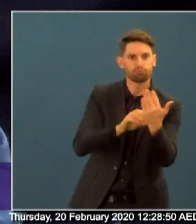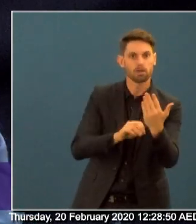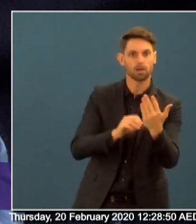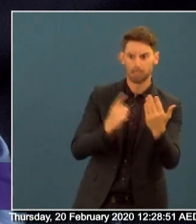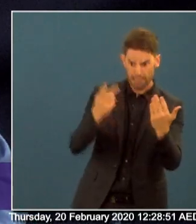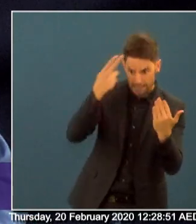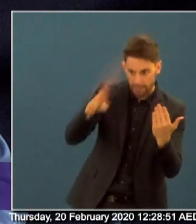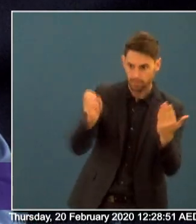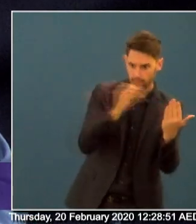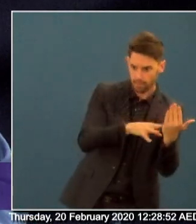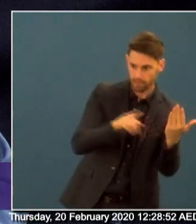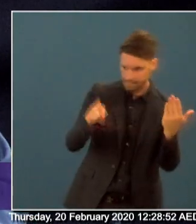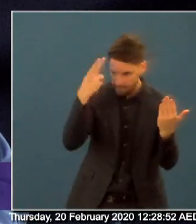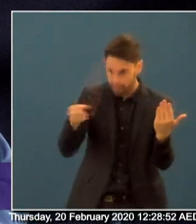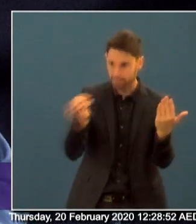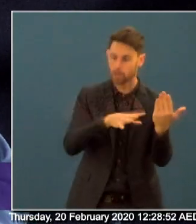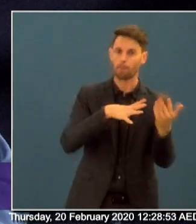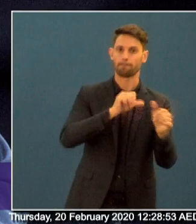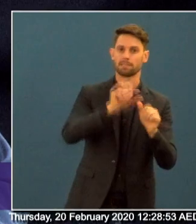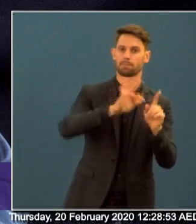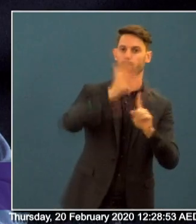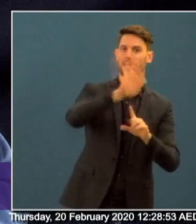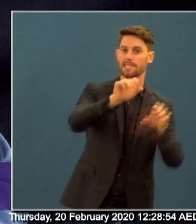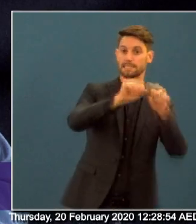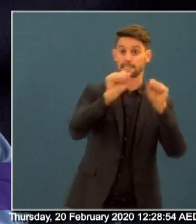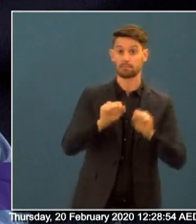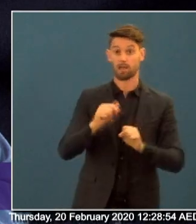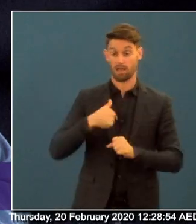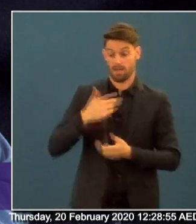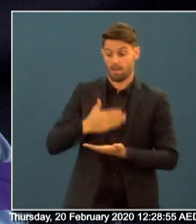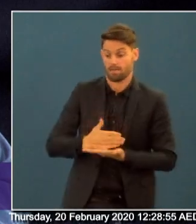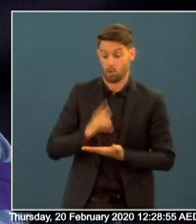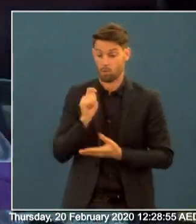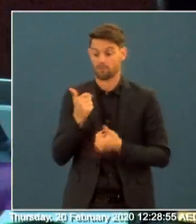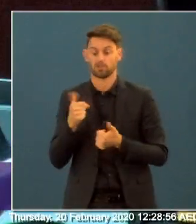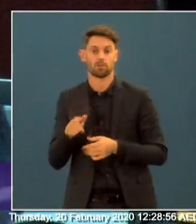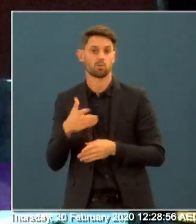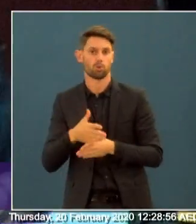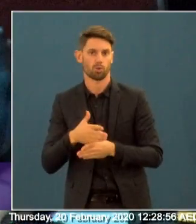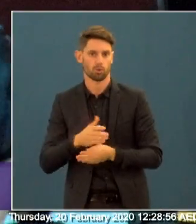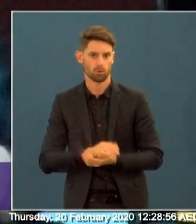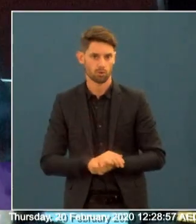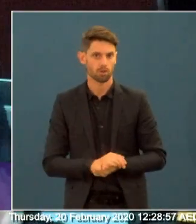and will probably finish in the next month or two. All right. And I think we've drawn your attention